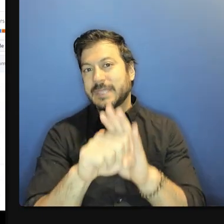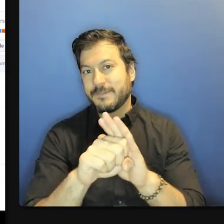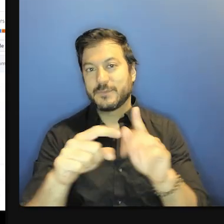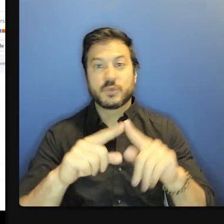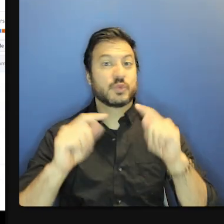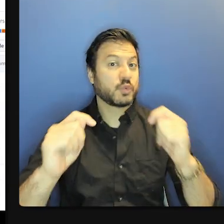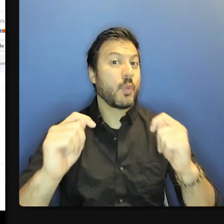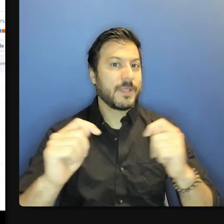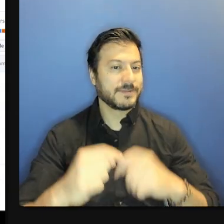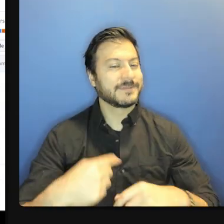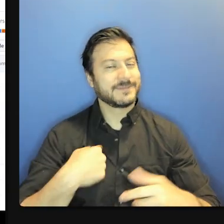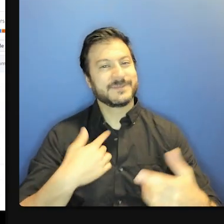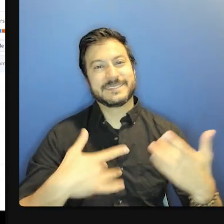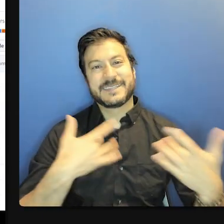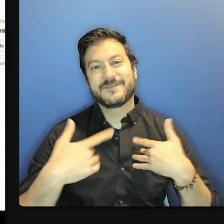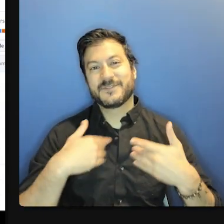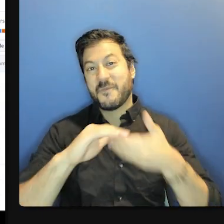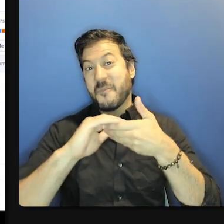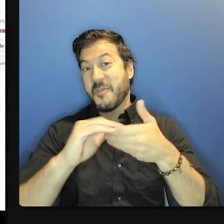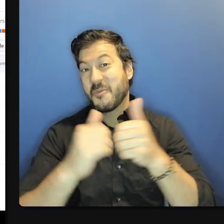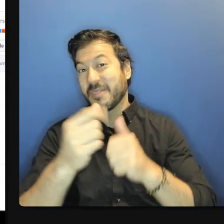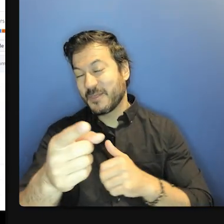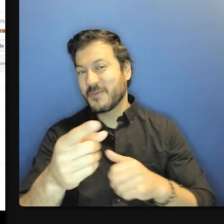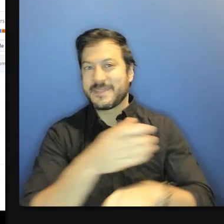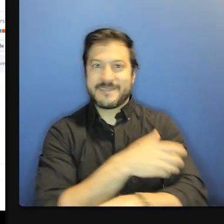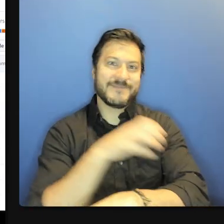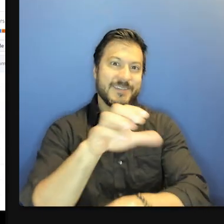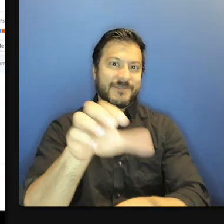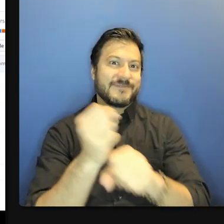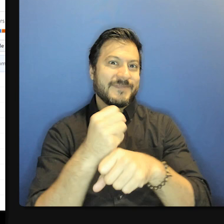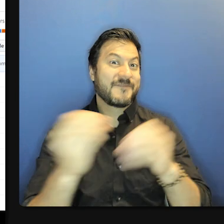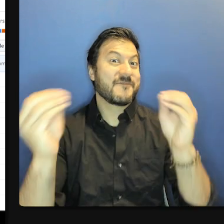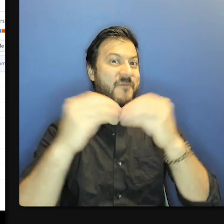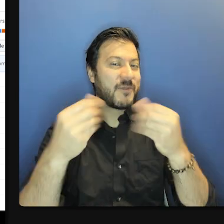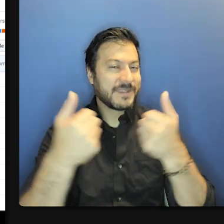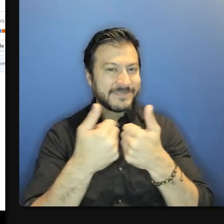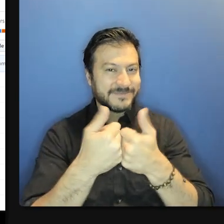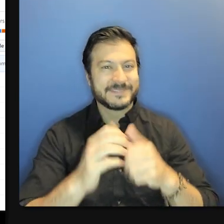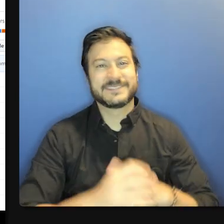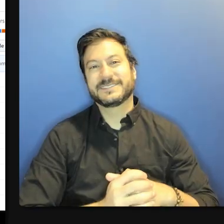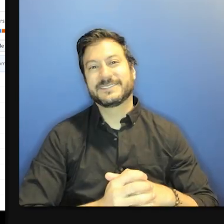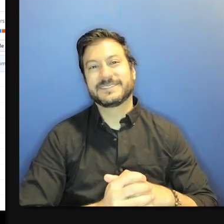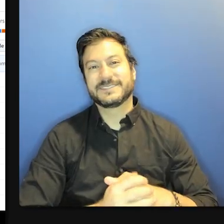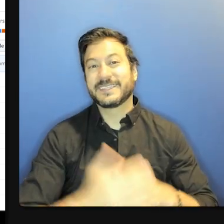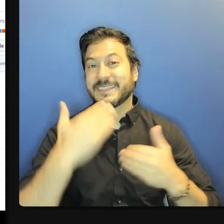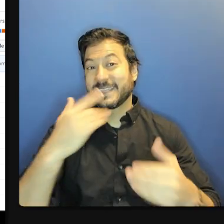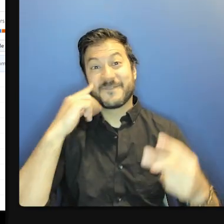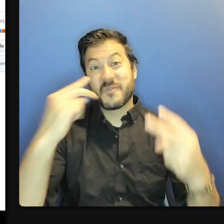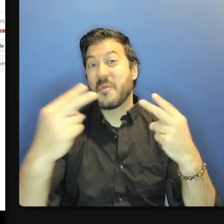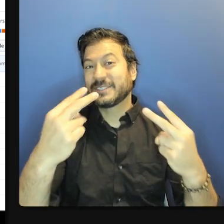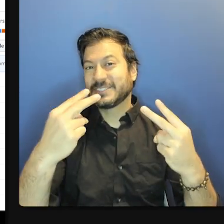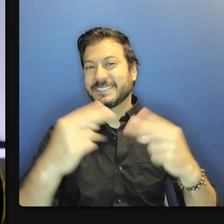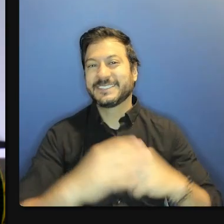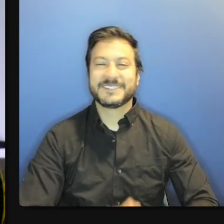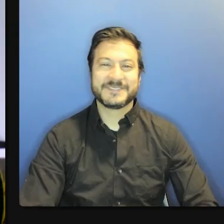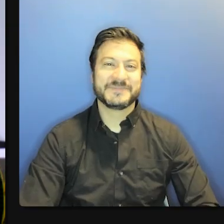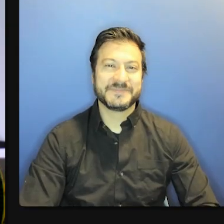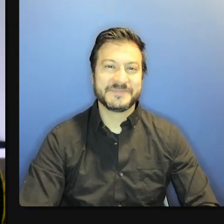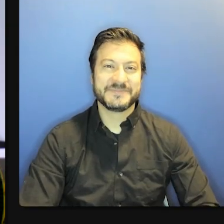to code samples to tutorials. We're excited to partner with you to empower you to create more games. Thanks for watching.